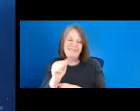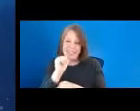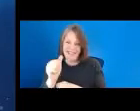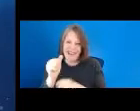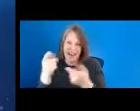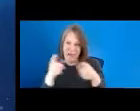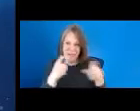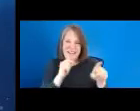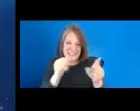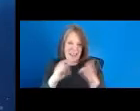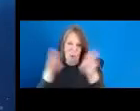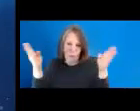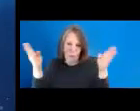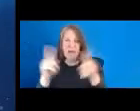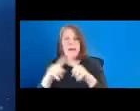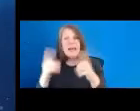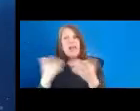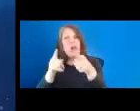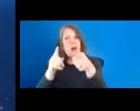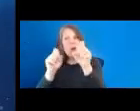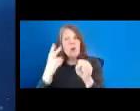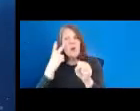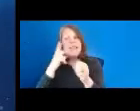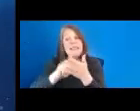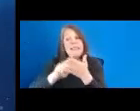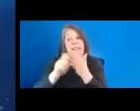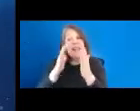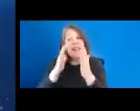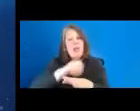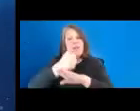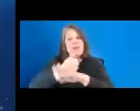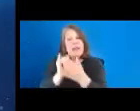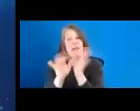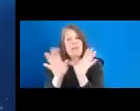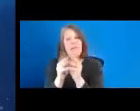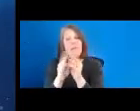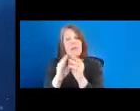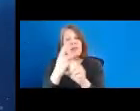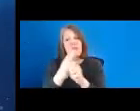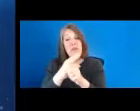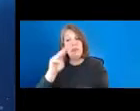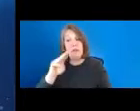16:24:16 but here you can see that the author set up the session using Microsoft teams.